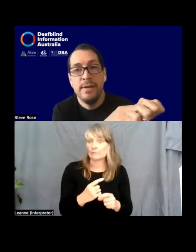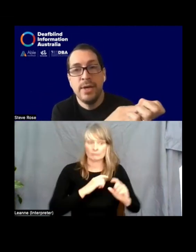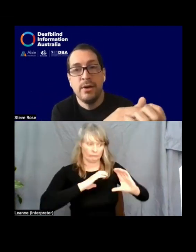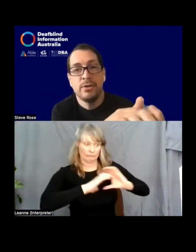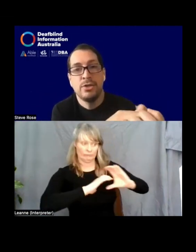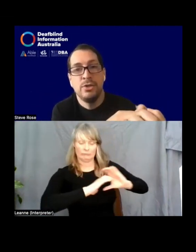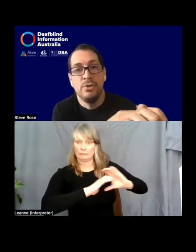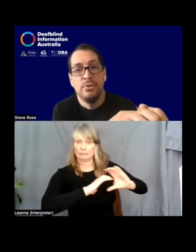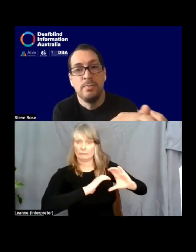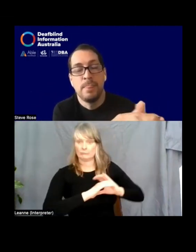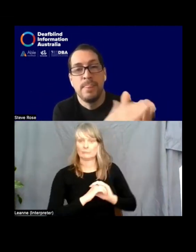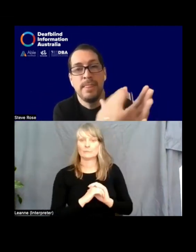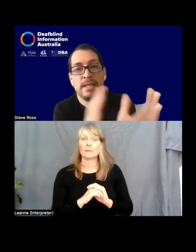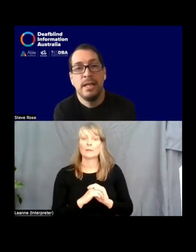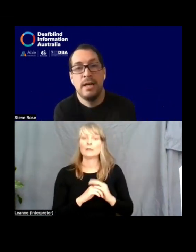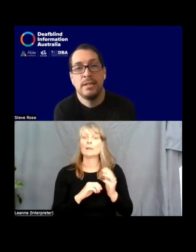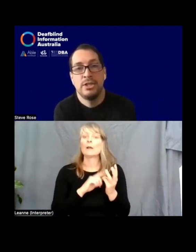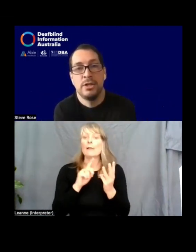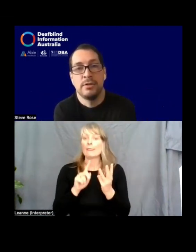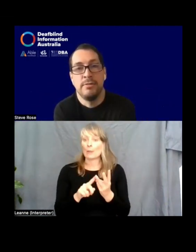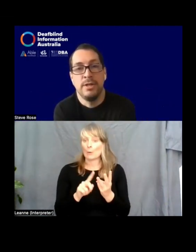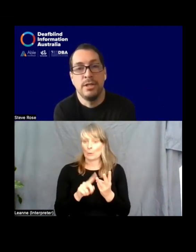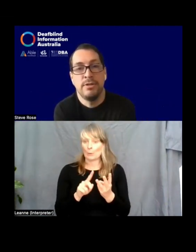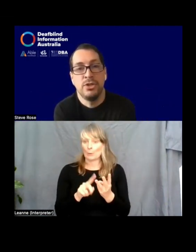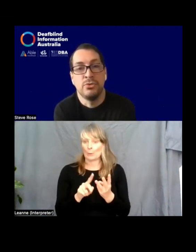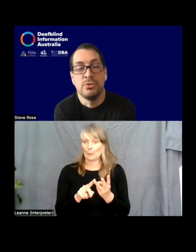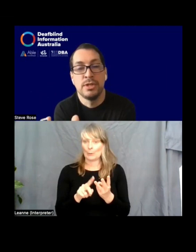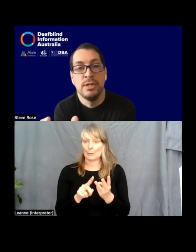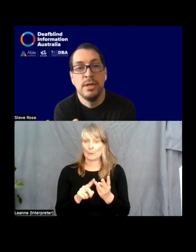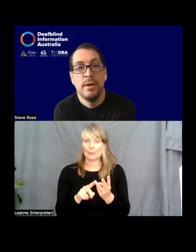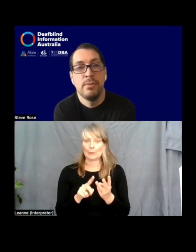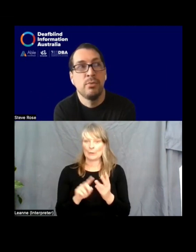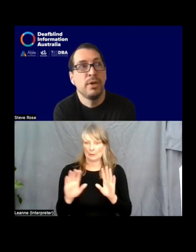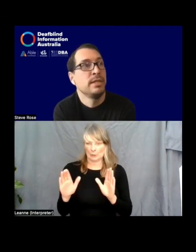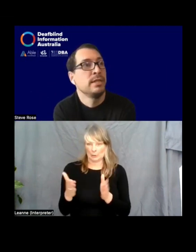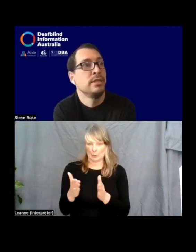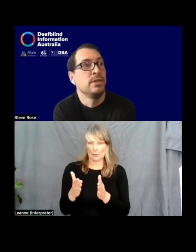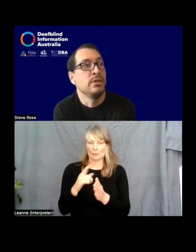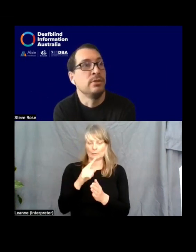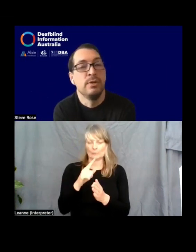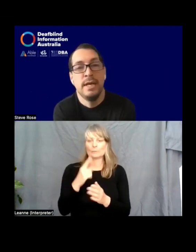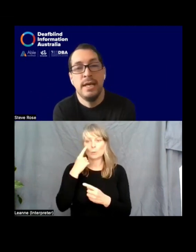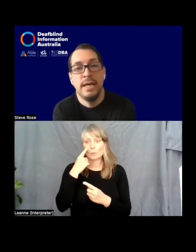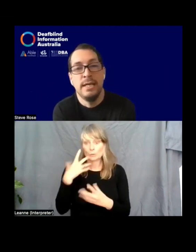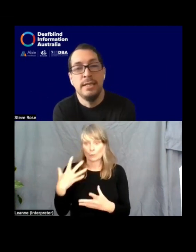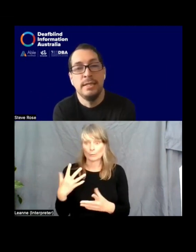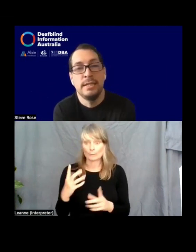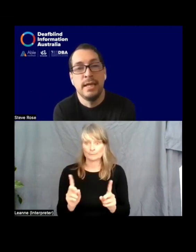Then finally we get on to this last chunk of the video. It's very short, but what it does do is,